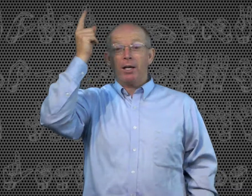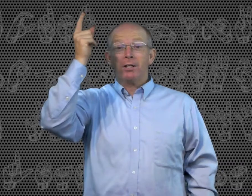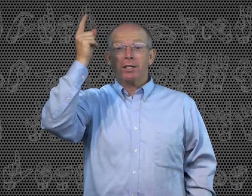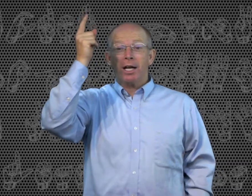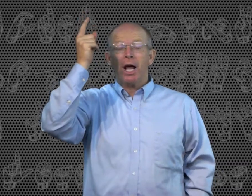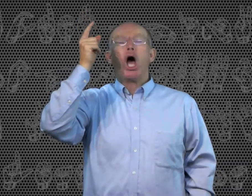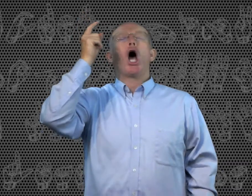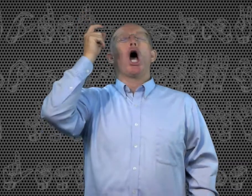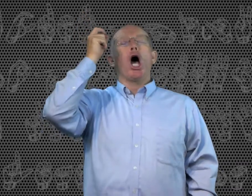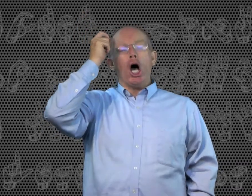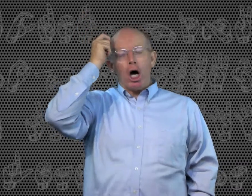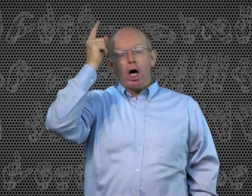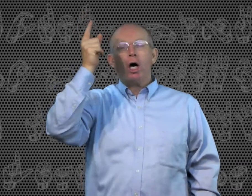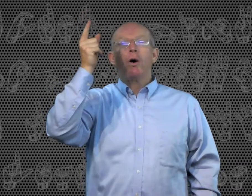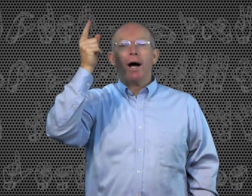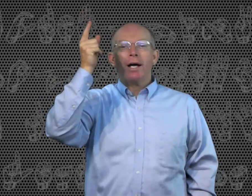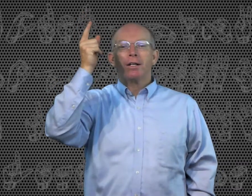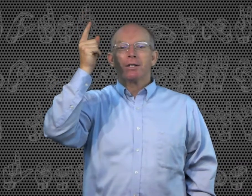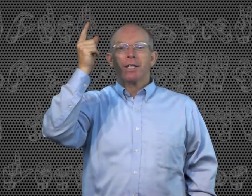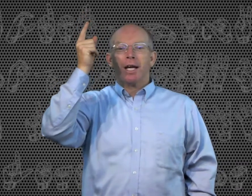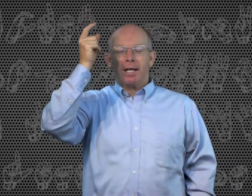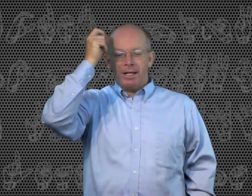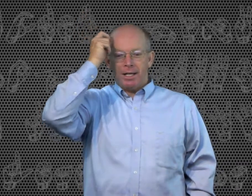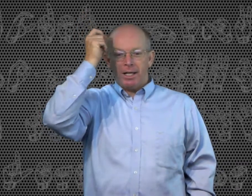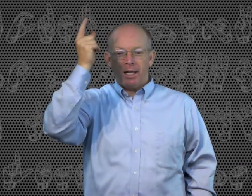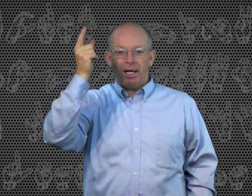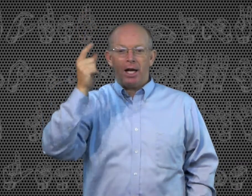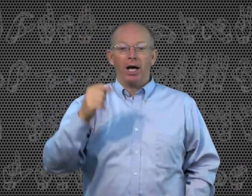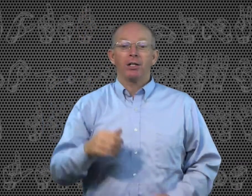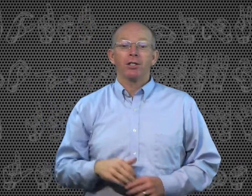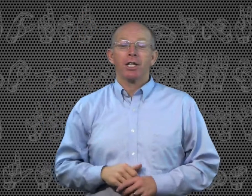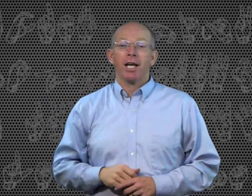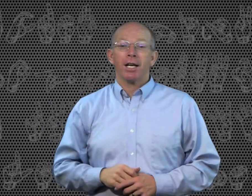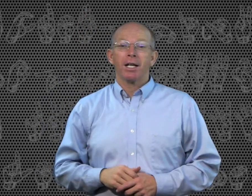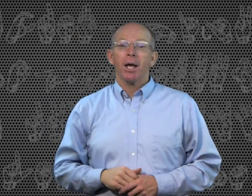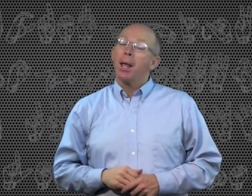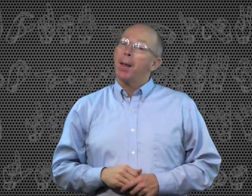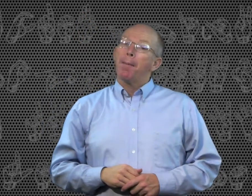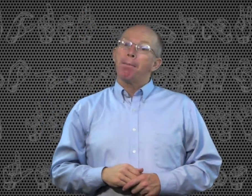UNDERSTAND Oh, I UNDERSTAND. UNDERSTAND.